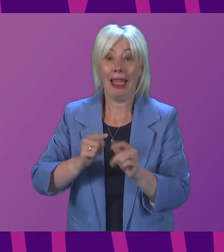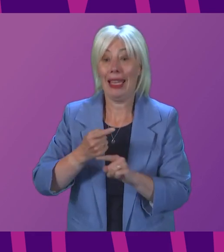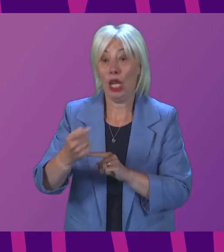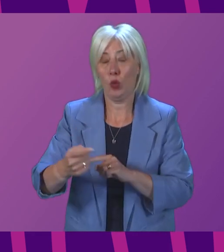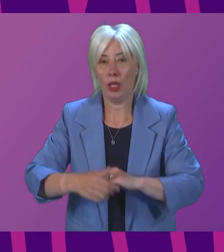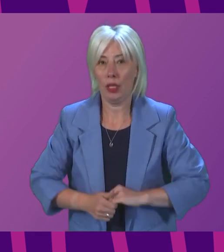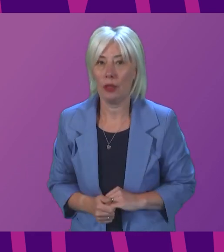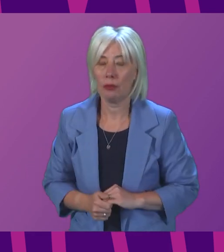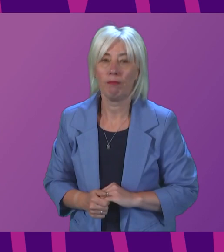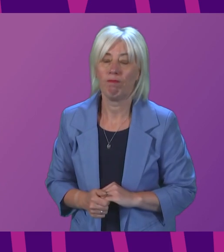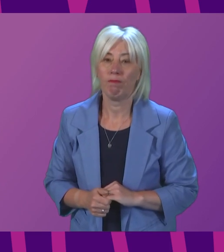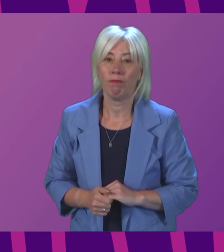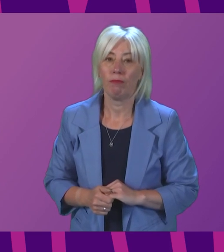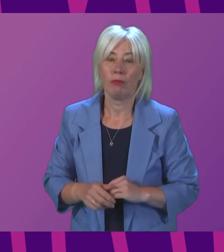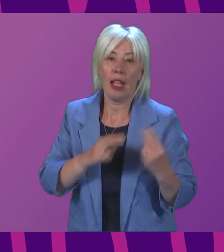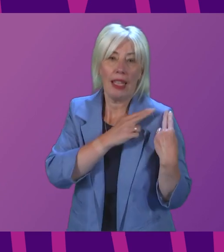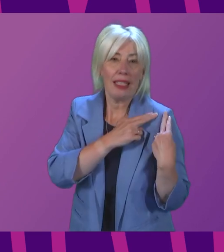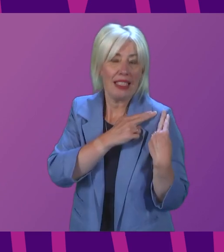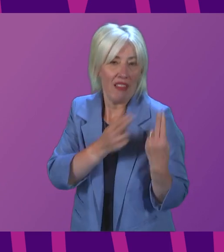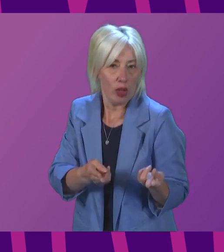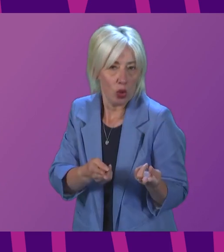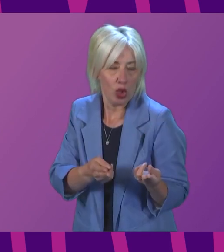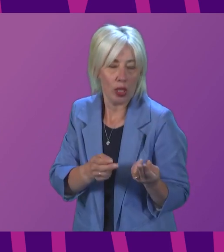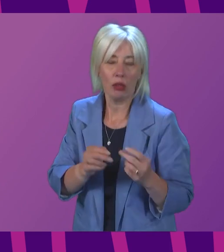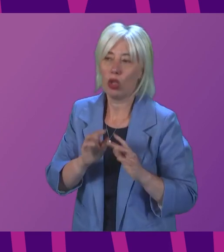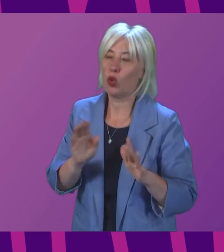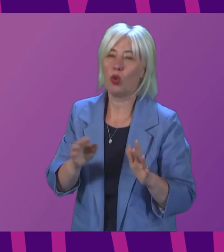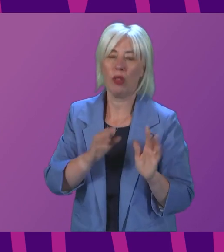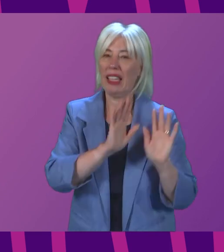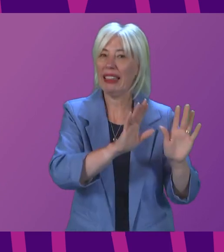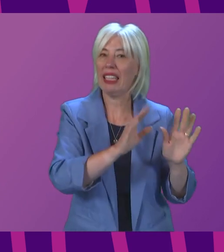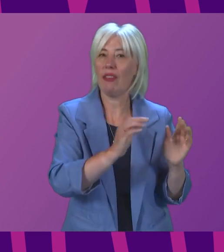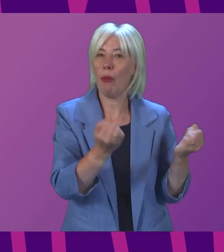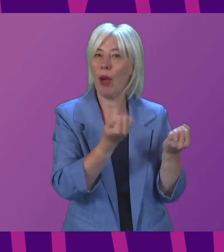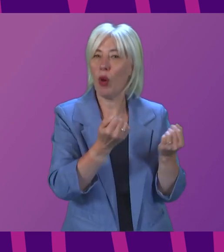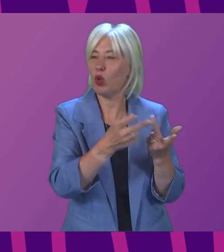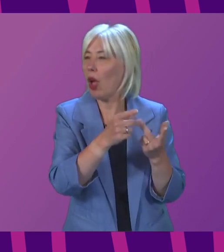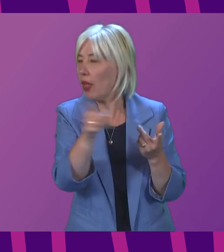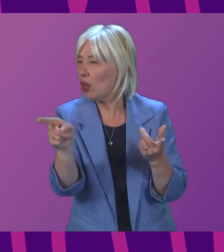We did not deliver devolution to leave powers on the shelf or blame others but, unfortunately, that is what is happening.